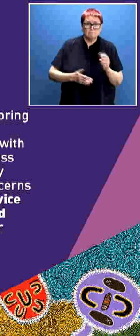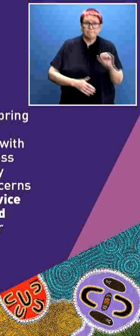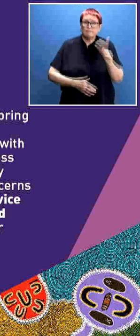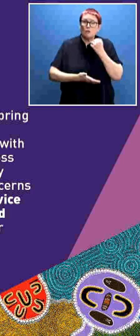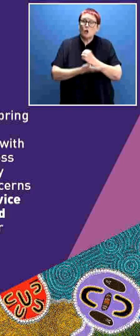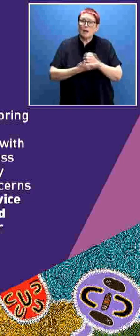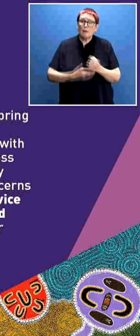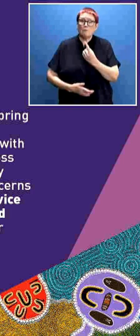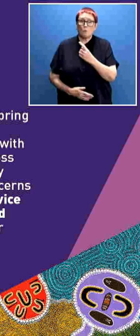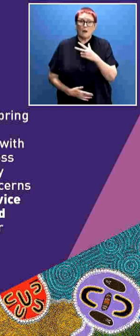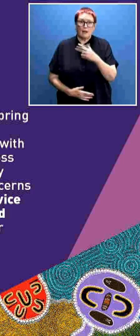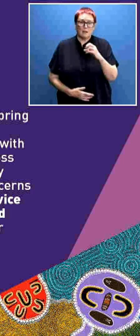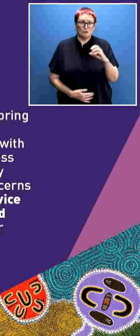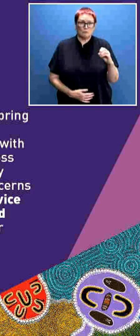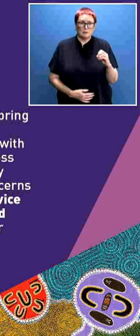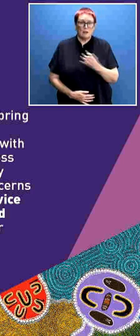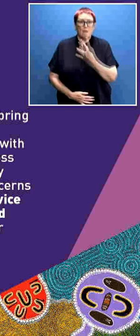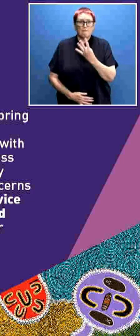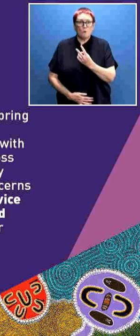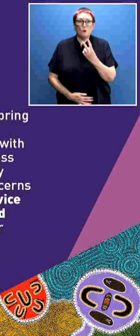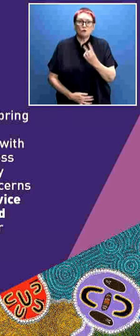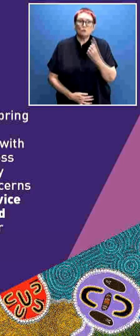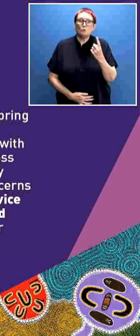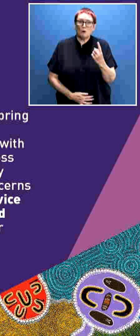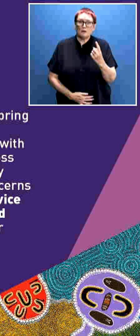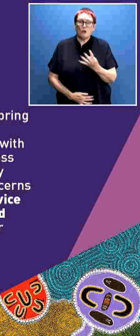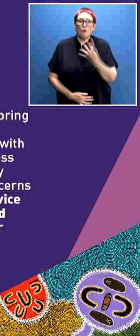on 1800 421 468.